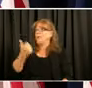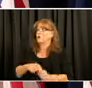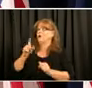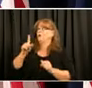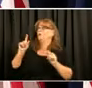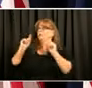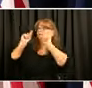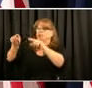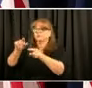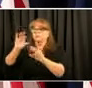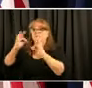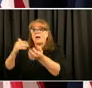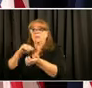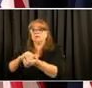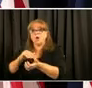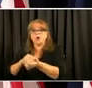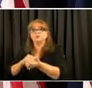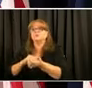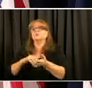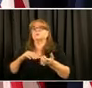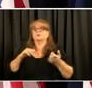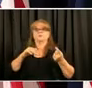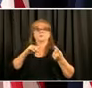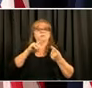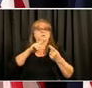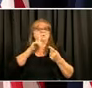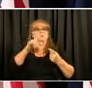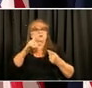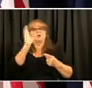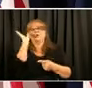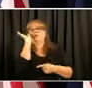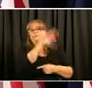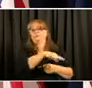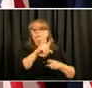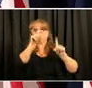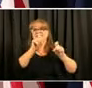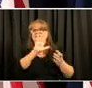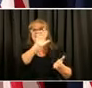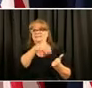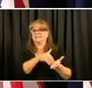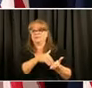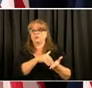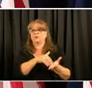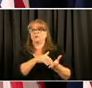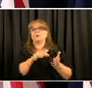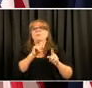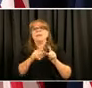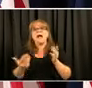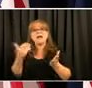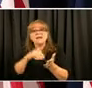have a doctor-patient relationship especially younger people in their 20s and 30s many of them